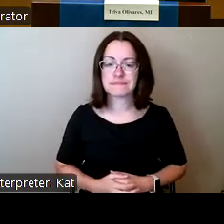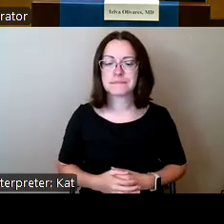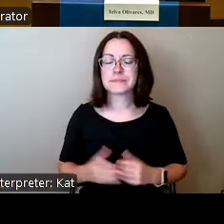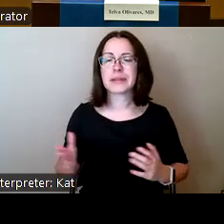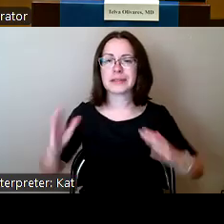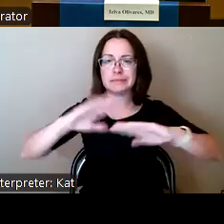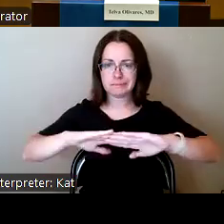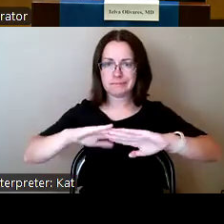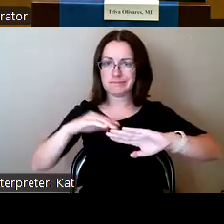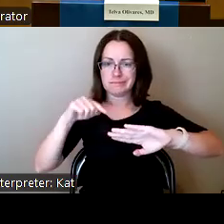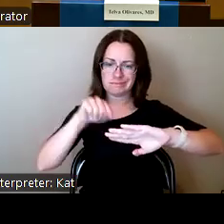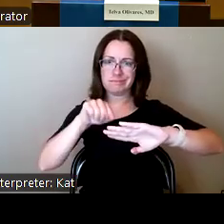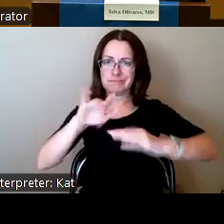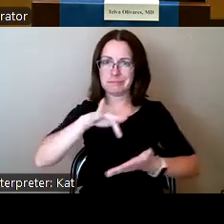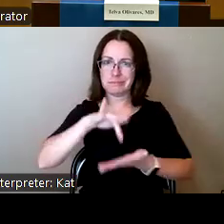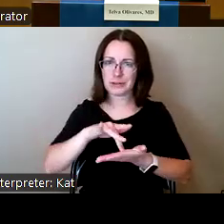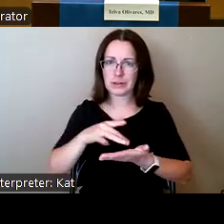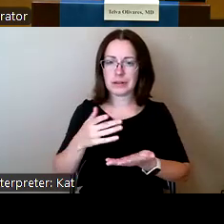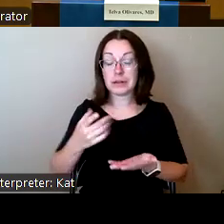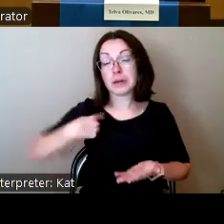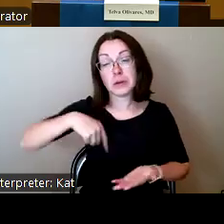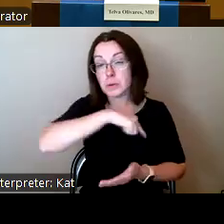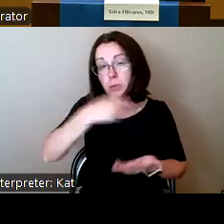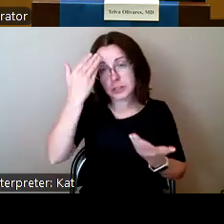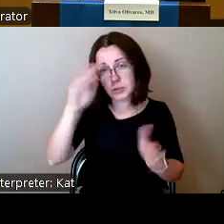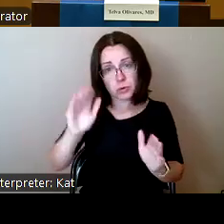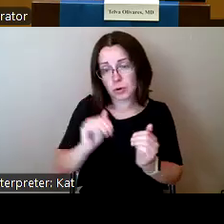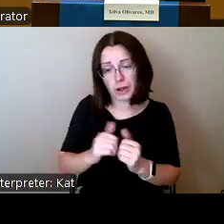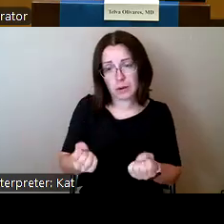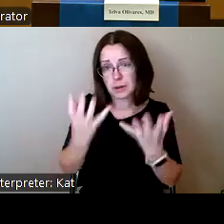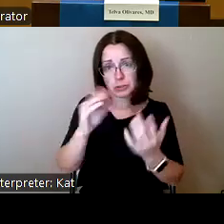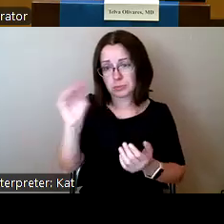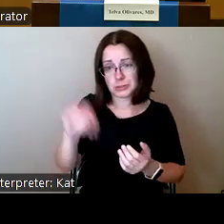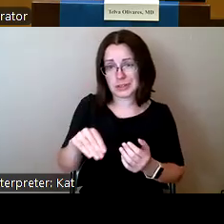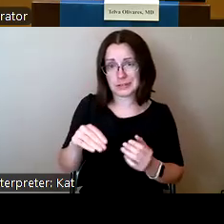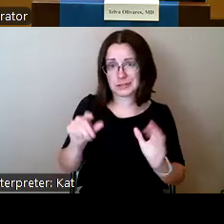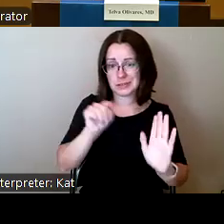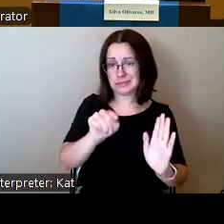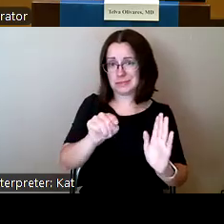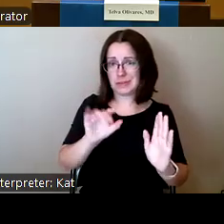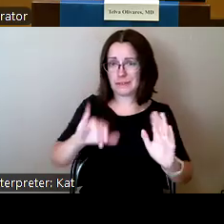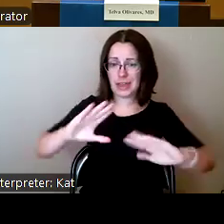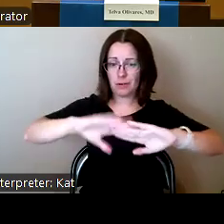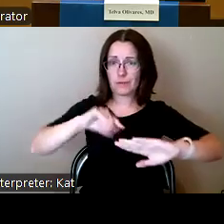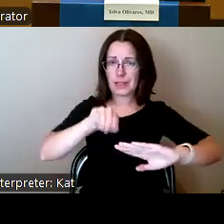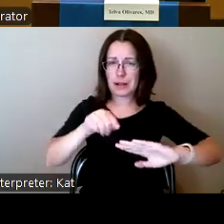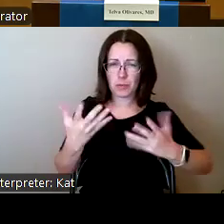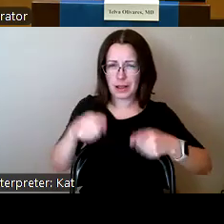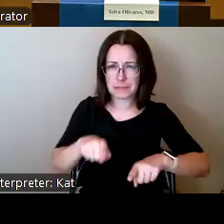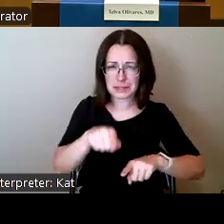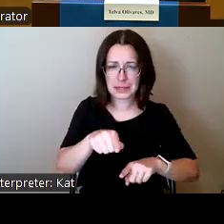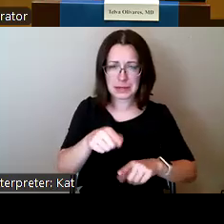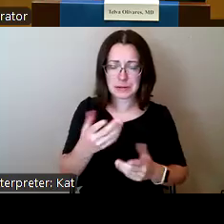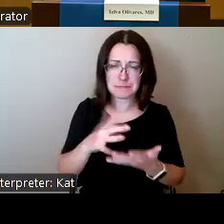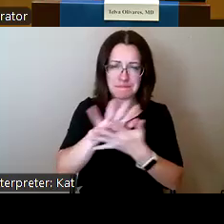and honestly nobody knows how large that overlap is or what happens in that box. Um what I what I'd